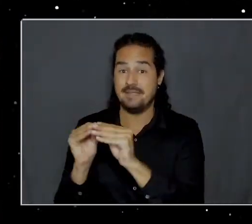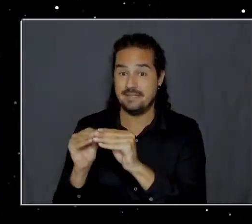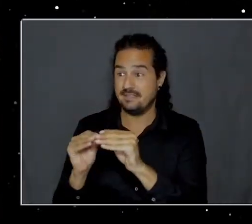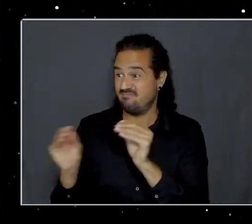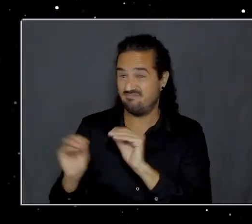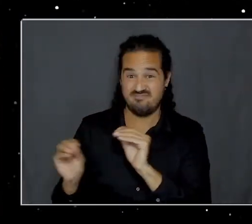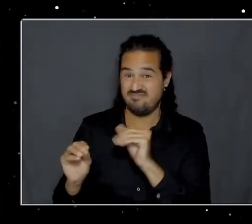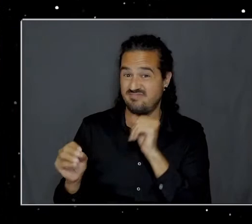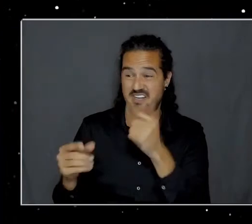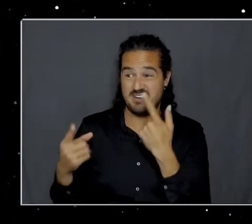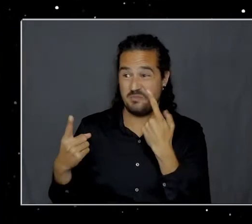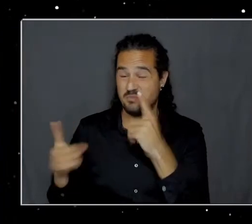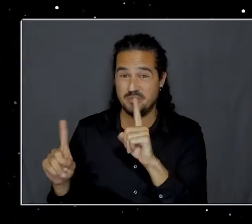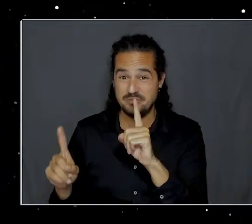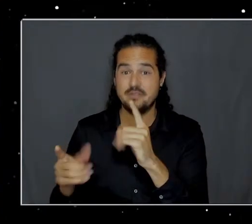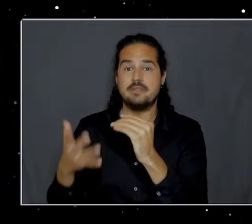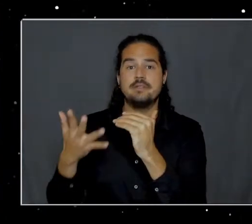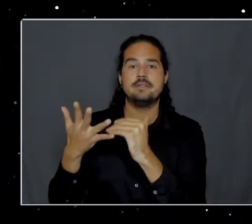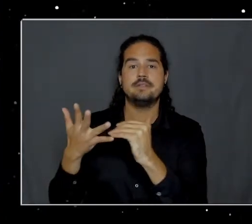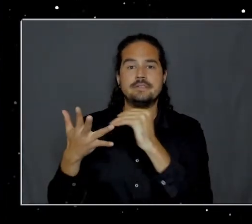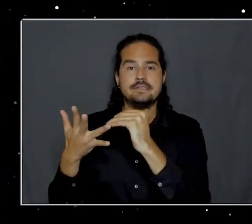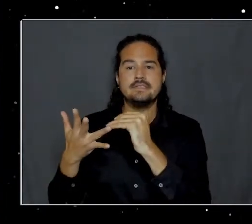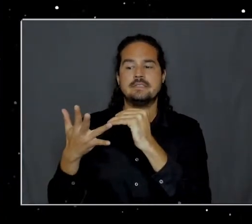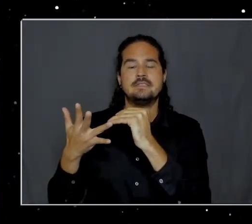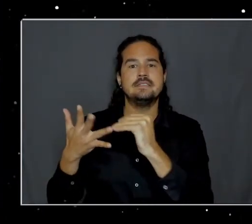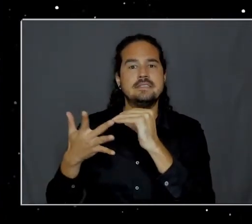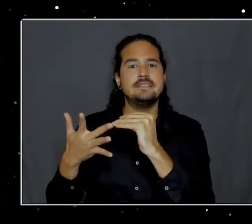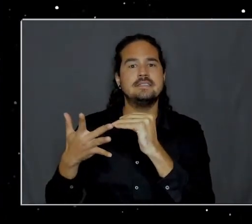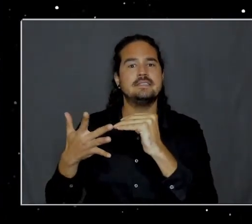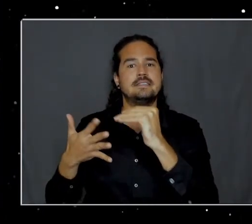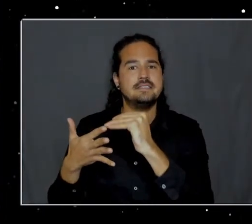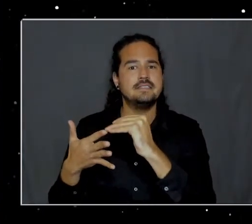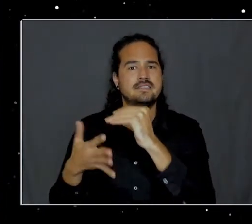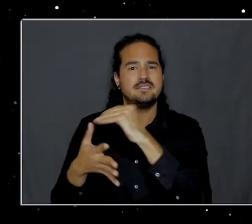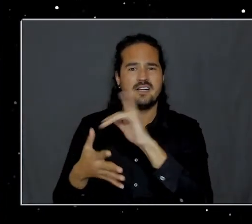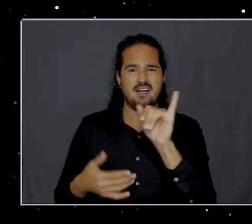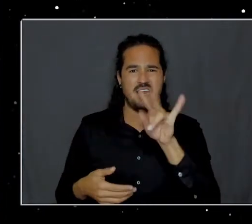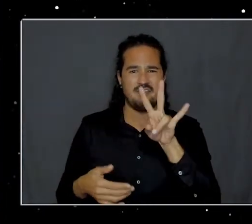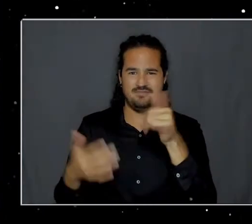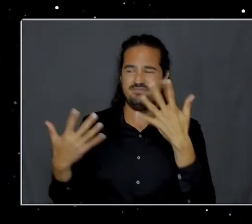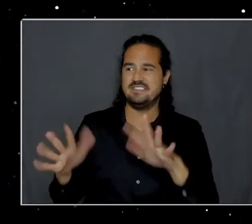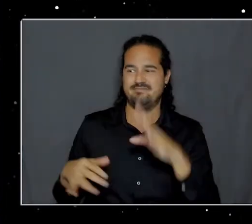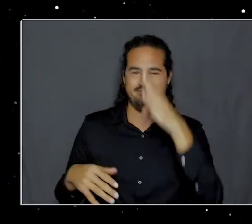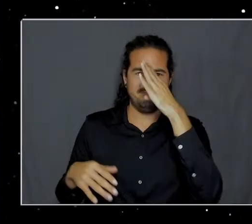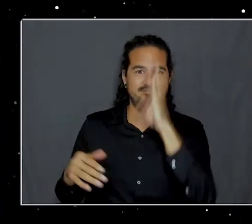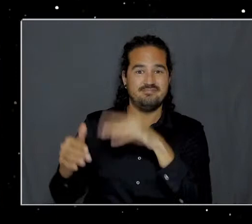THAT NOTHING WOULD COME FROM THAT PARTICULAR MEETING AND THAT SHE WOULD NEED TO GO FURTHER UP THE CHAIN OF COMMAND; ALREADY HAD ANTICIPATED SHE WOULD NEED TO HAVE A MEETING WITH THE VICE PRINCIPAL.